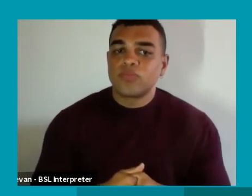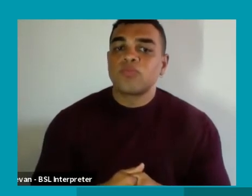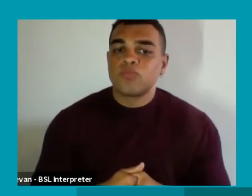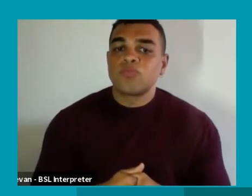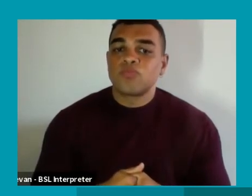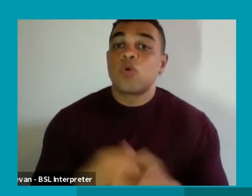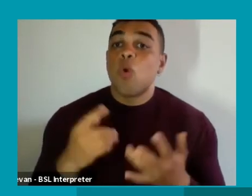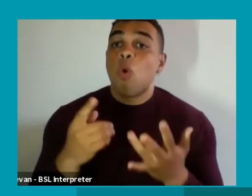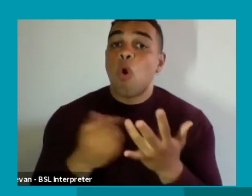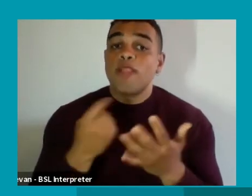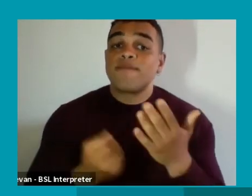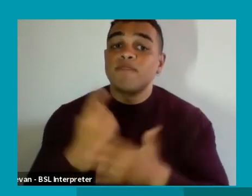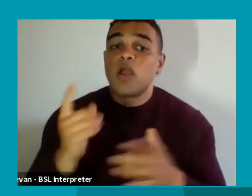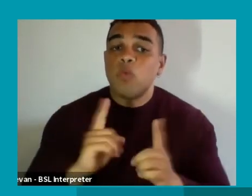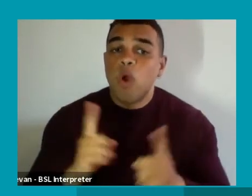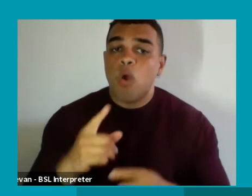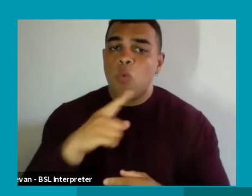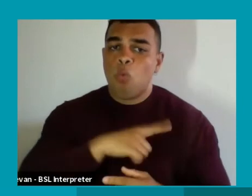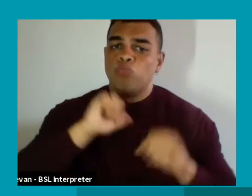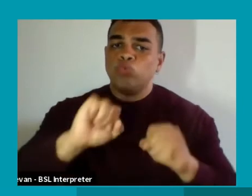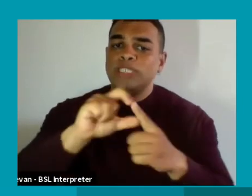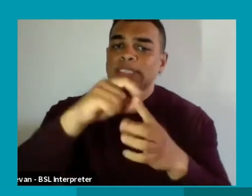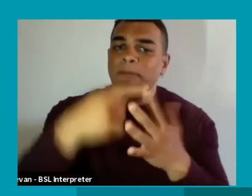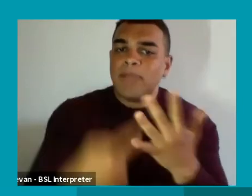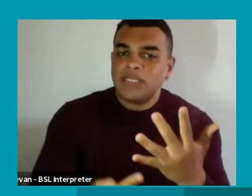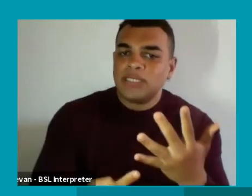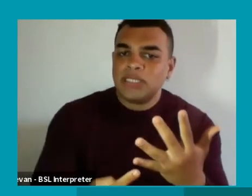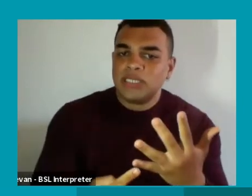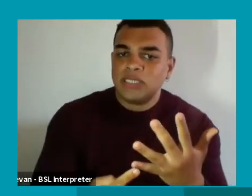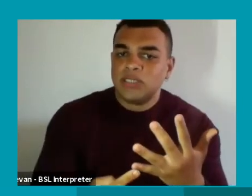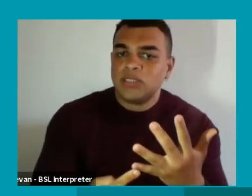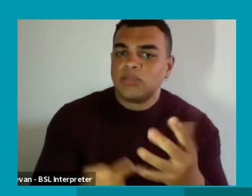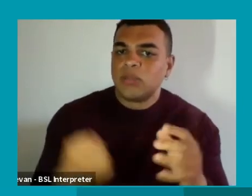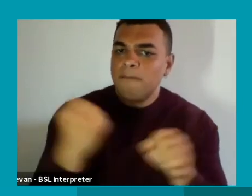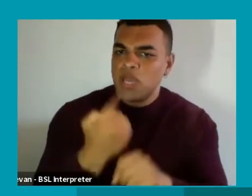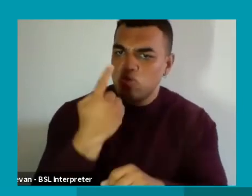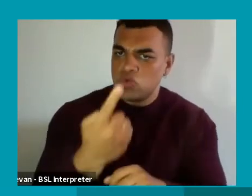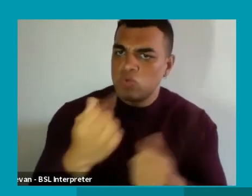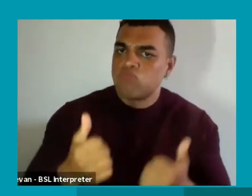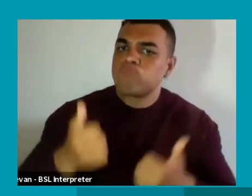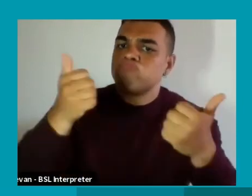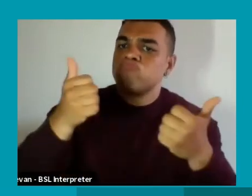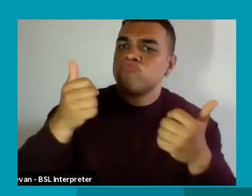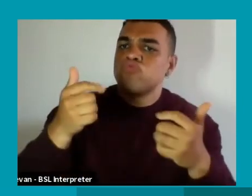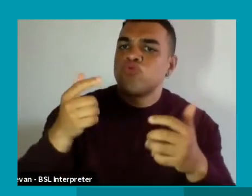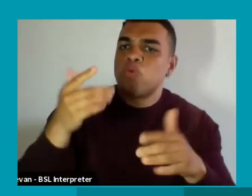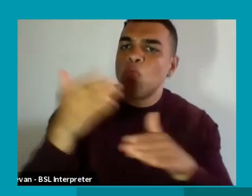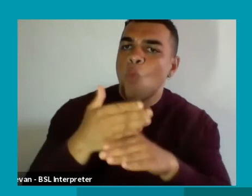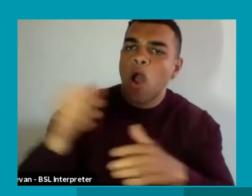to work and how it can work for you. So if you're wanting to find out a little bit more about how you can be